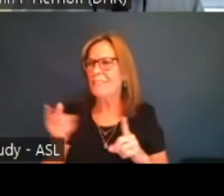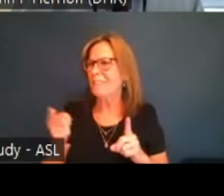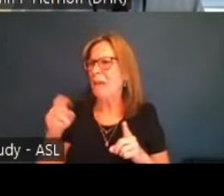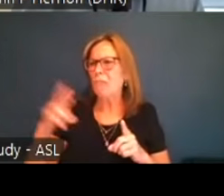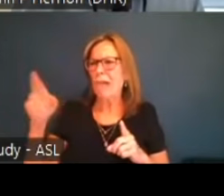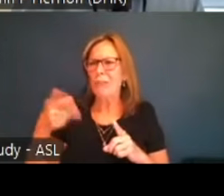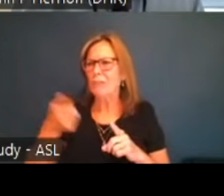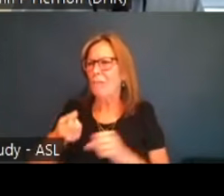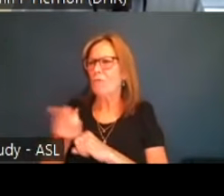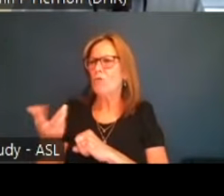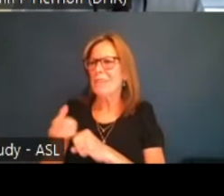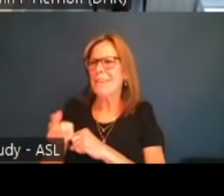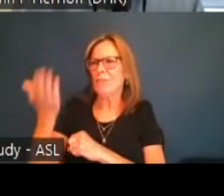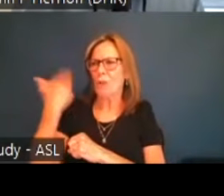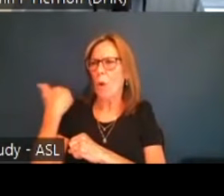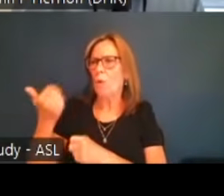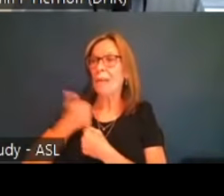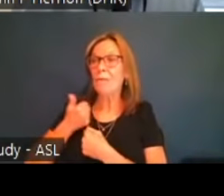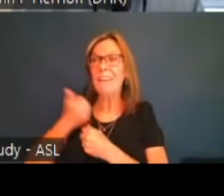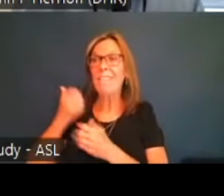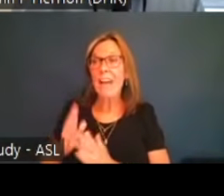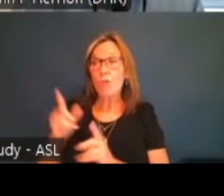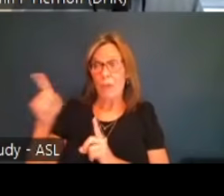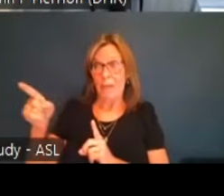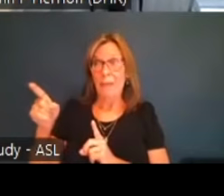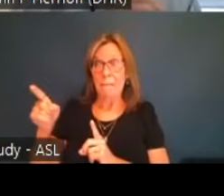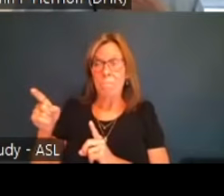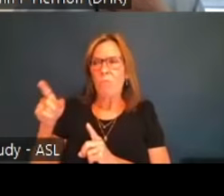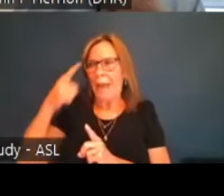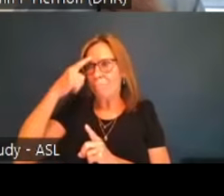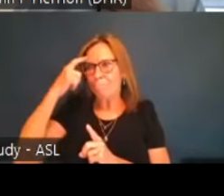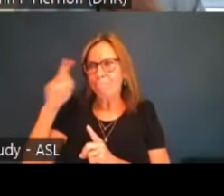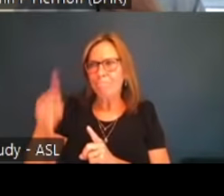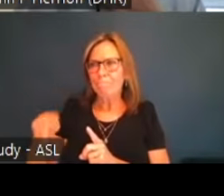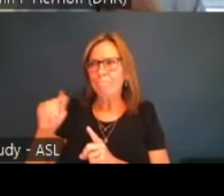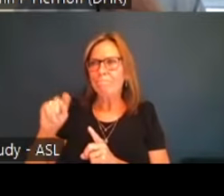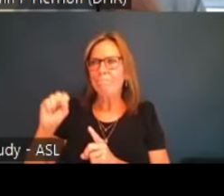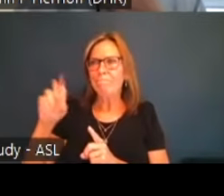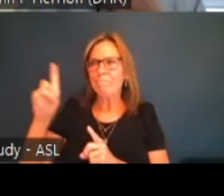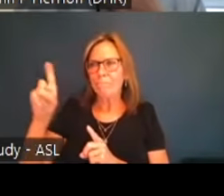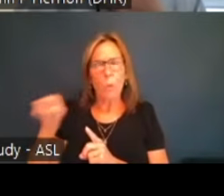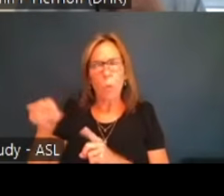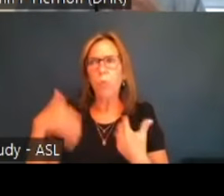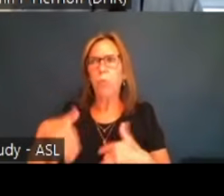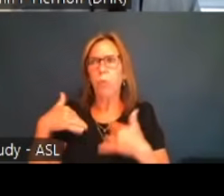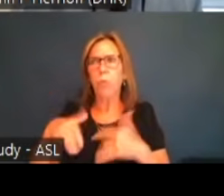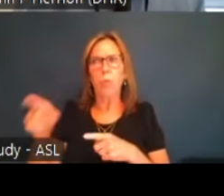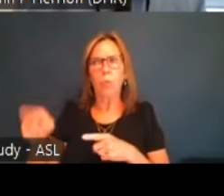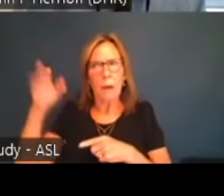PTSD, And he gave a really interesting explanation of what his dog did for him, So he said the dog had been